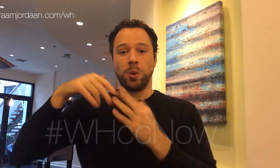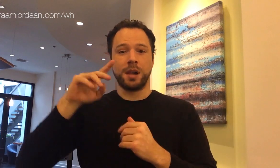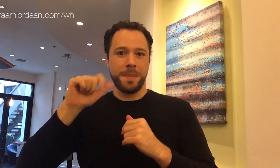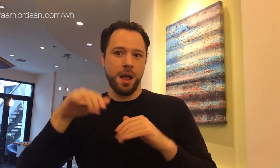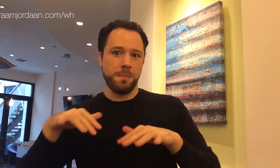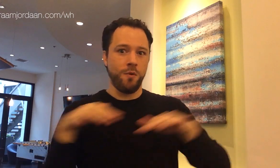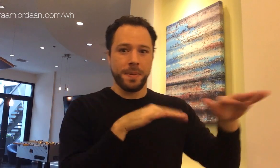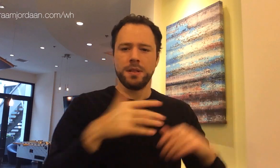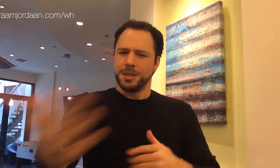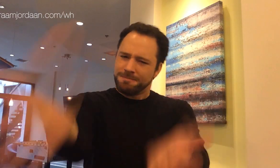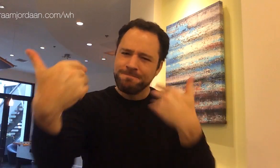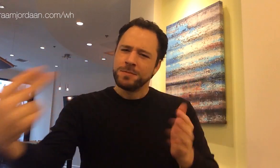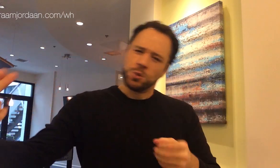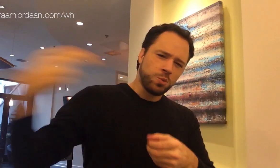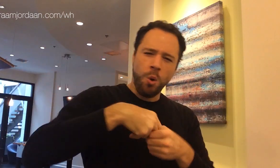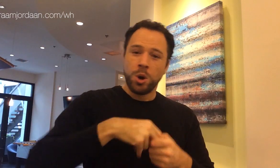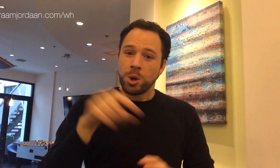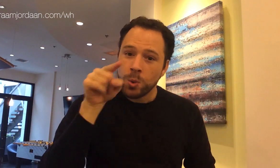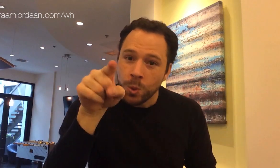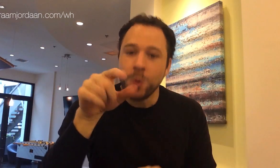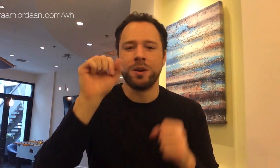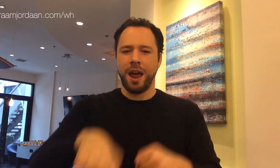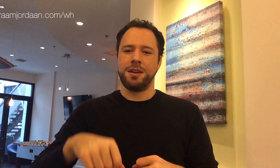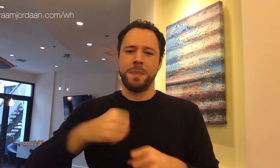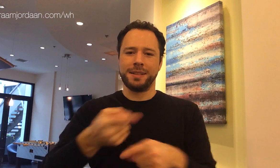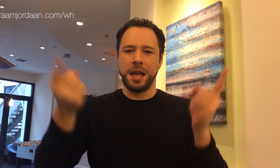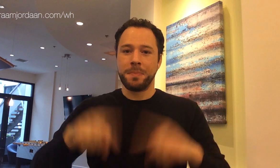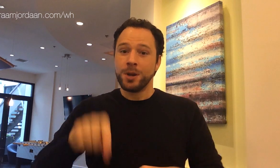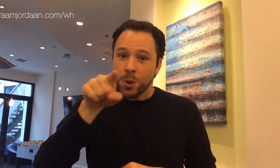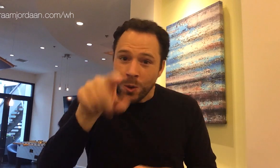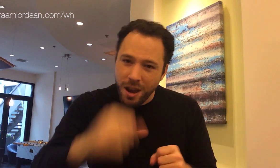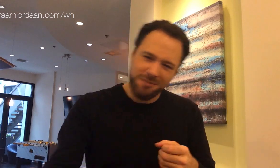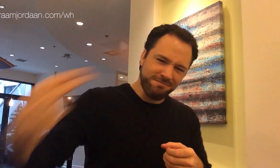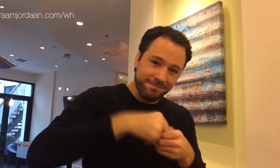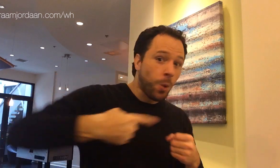social media movement. Come and join! YOU can make this happen. YOU can join this movement.